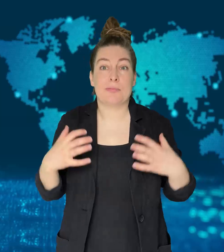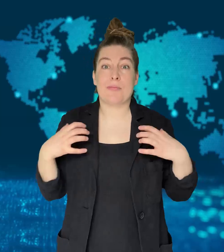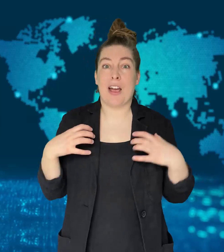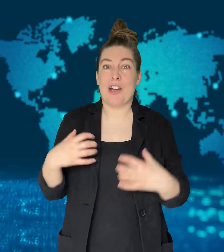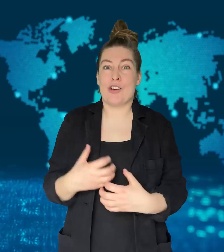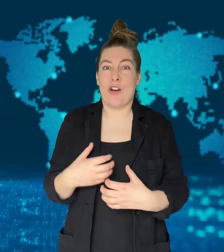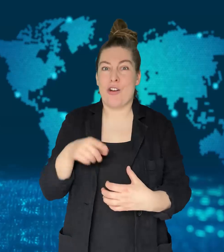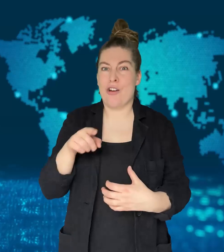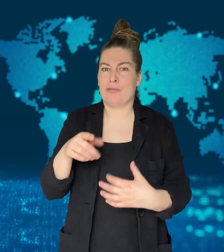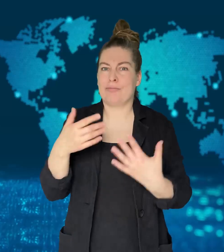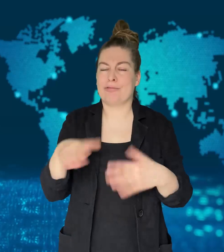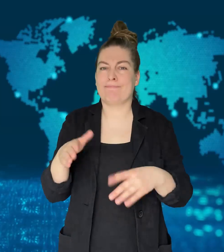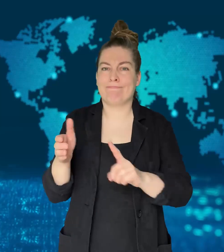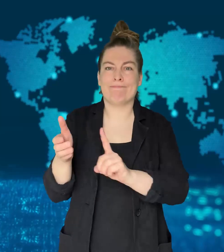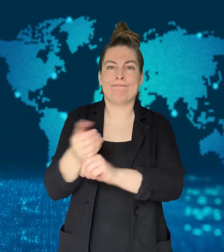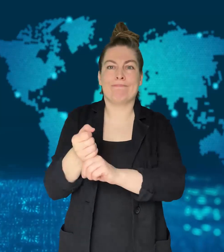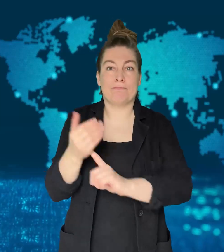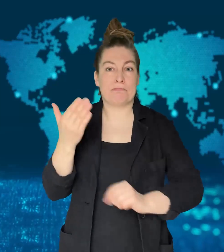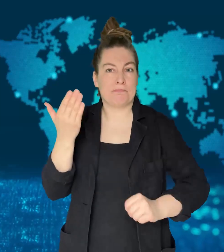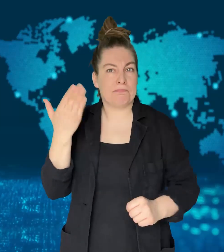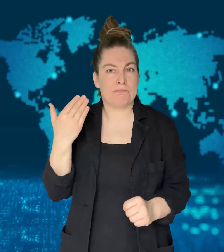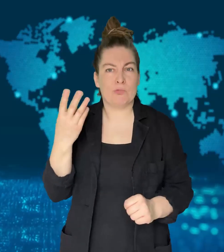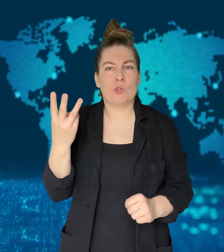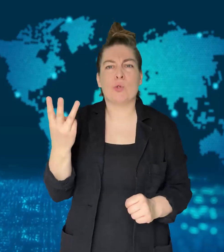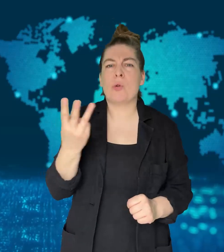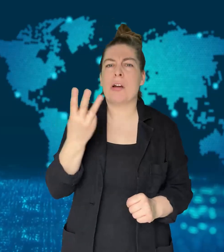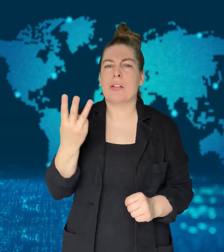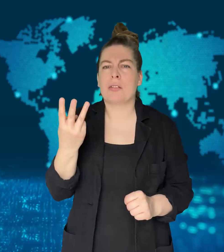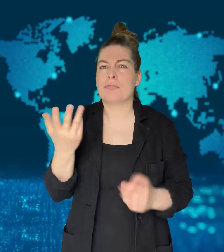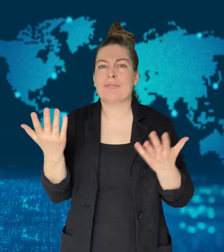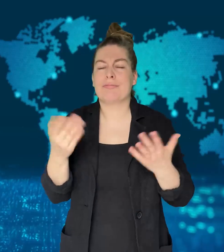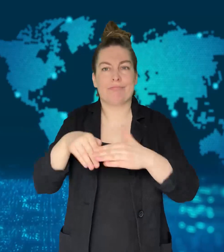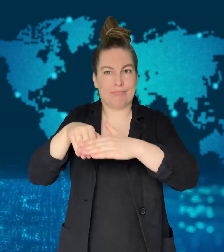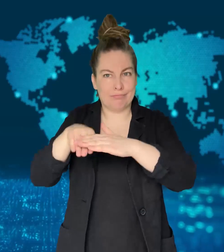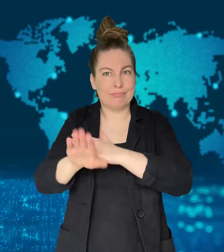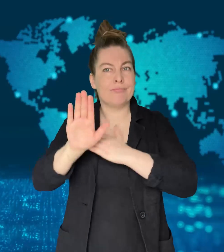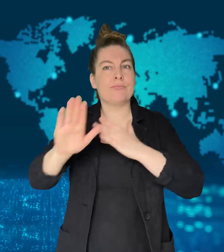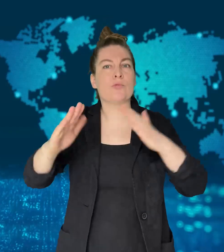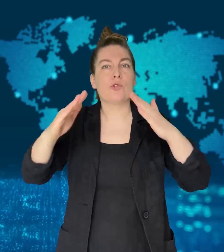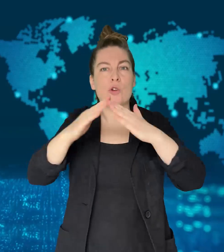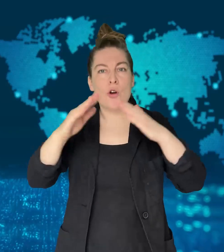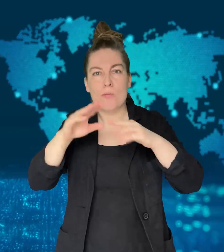The mayor had been arrested on Wednesday during